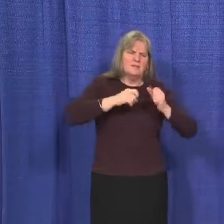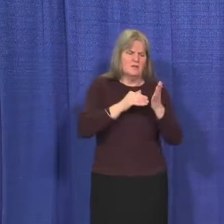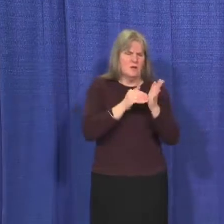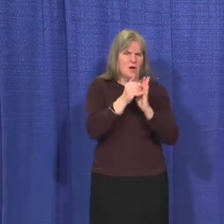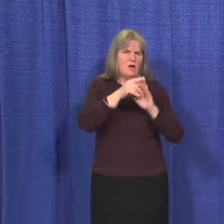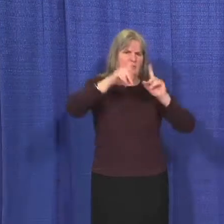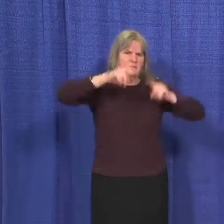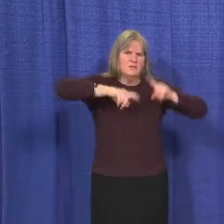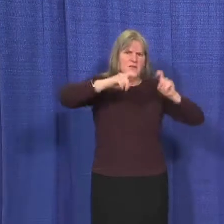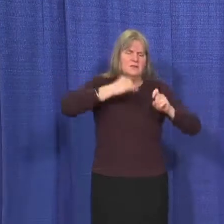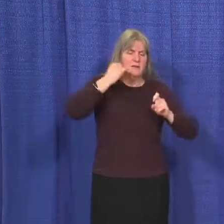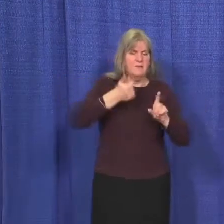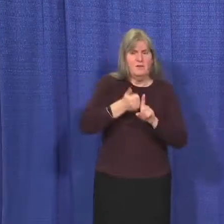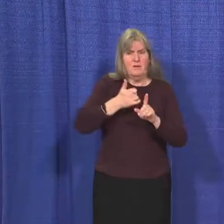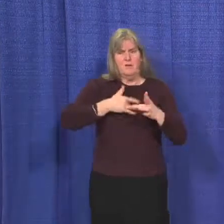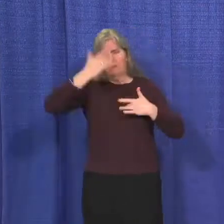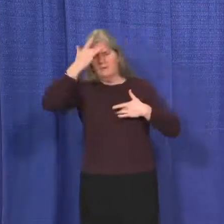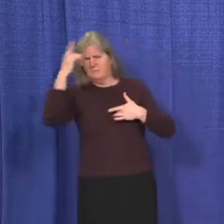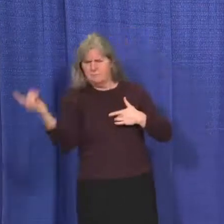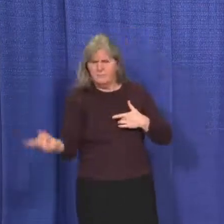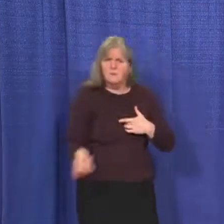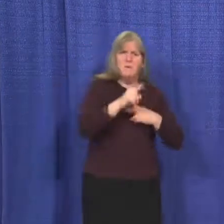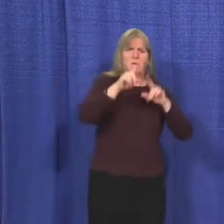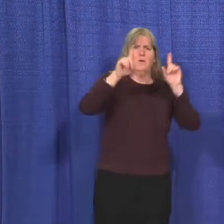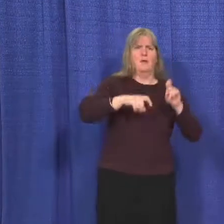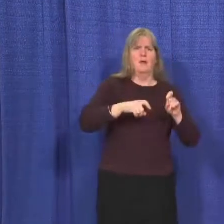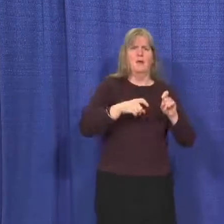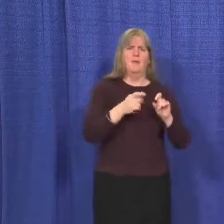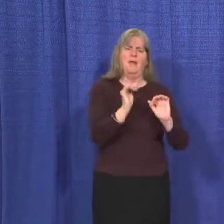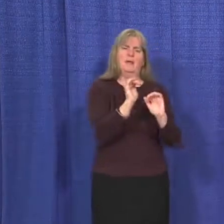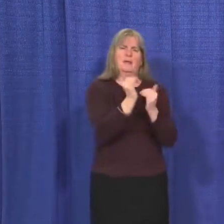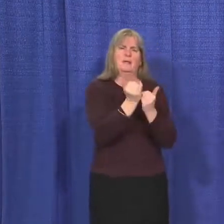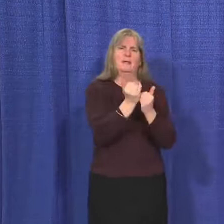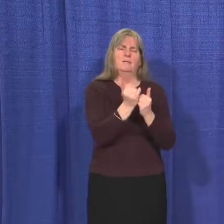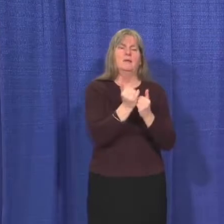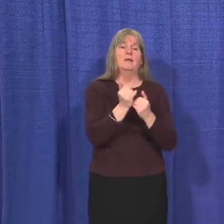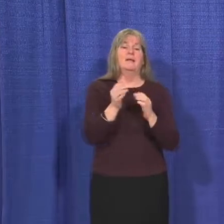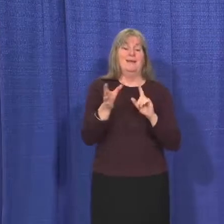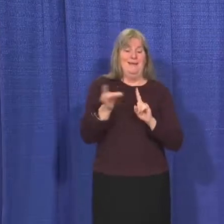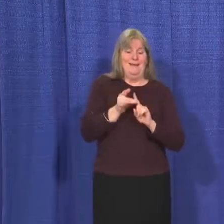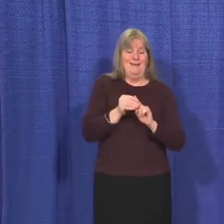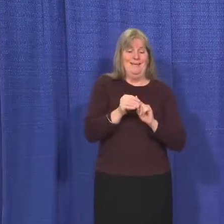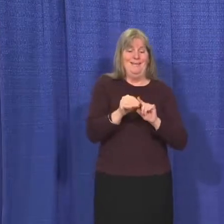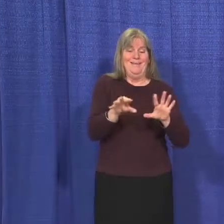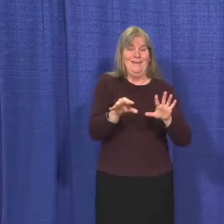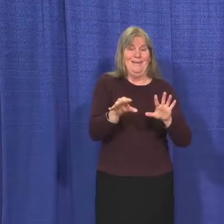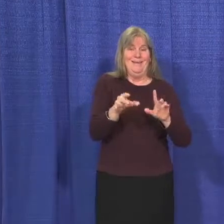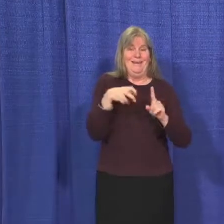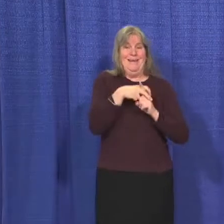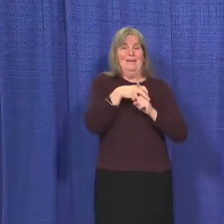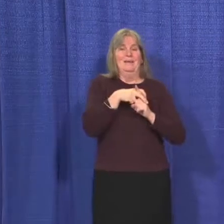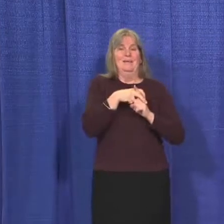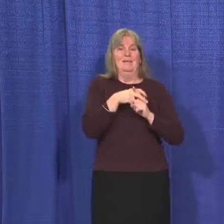and often when any symptoms occur. That is how we will limit the damage that variants could cause.